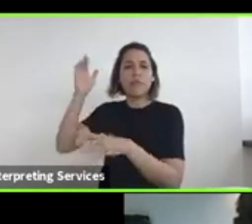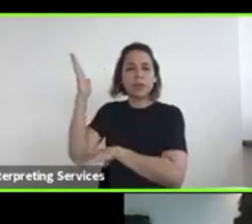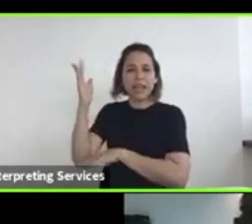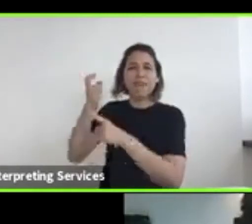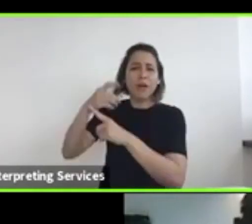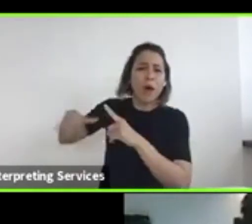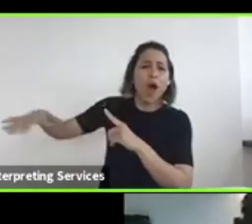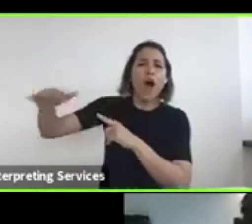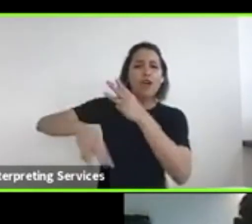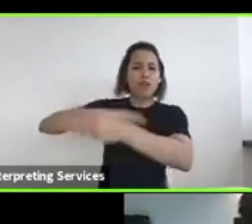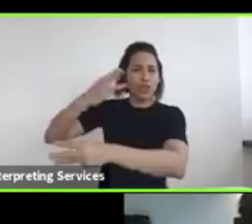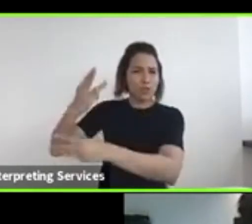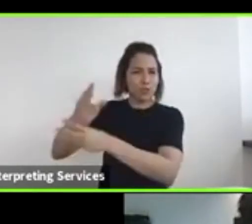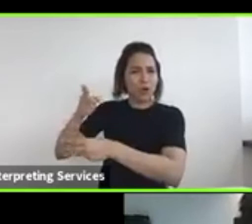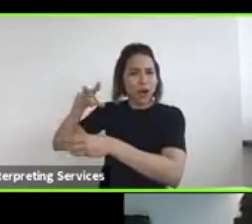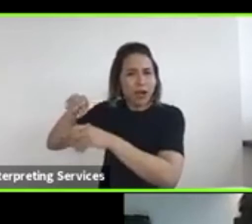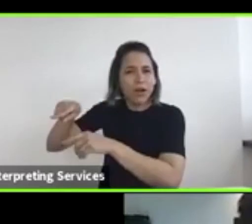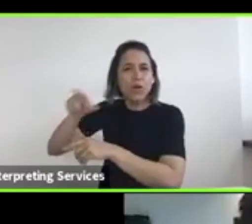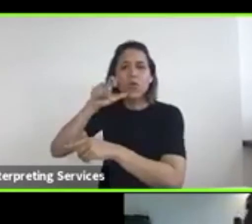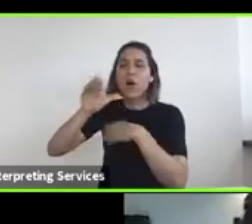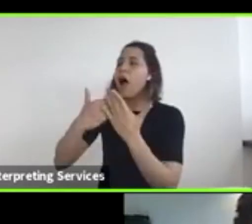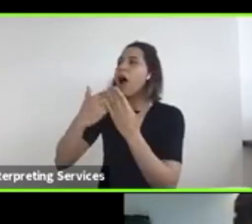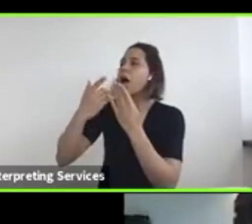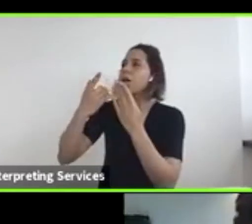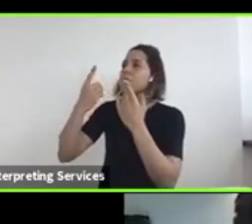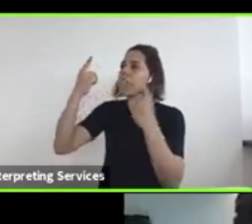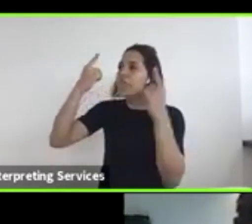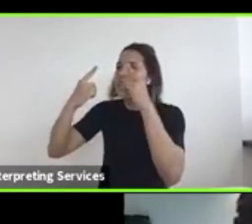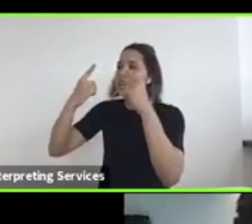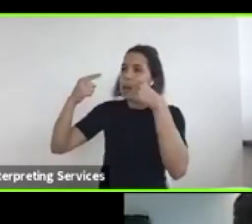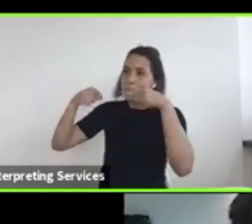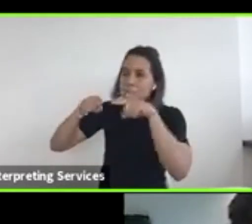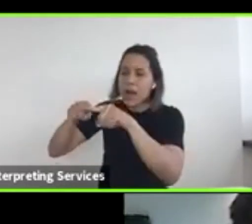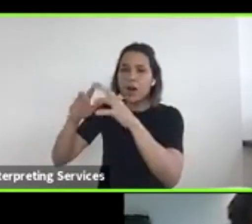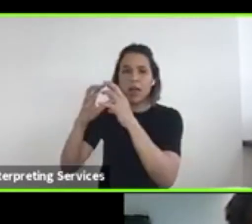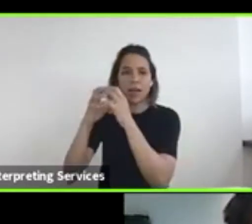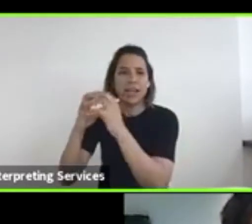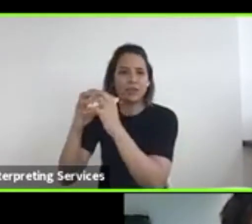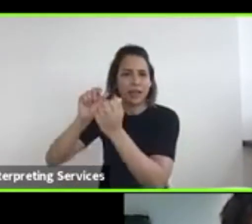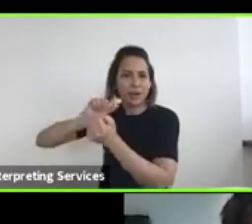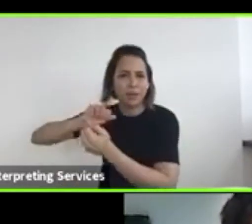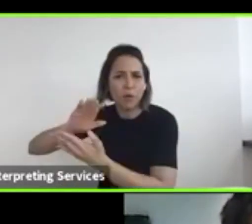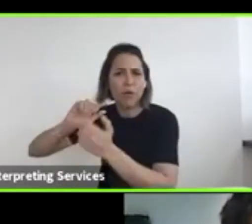AND THINKING, YOU KNOW, IN PARALLEL, INTERSECTING WAYS AROUND SUPPORTING INDIGENOUS PERFORMING ARTISTS.